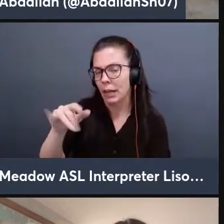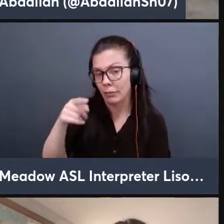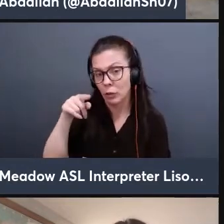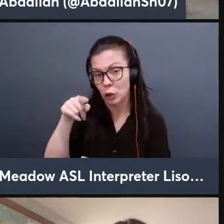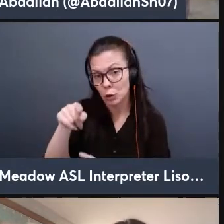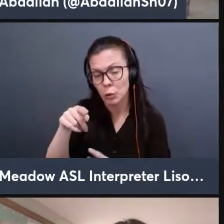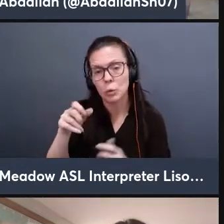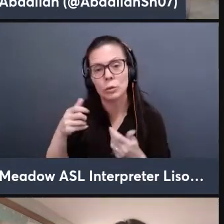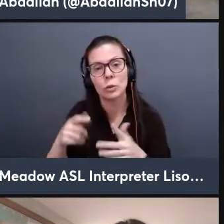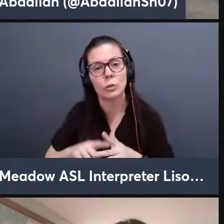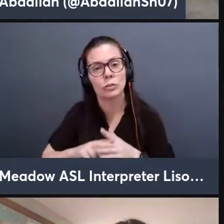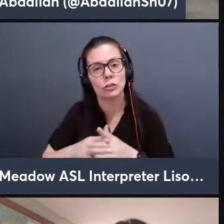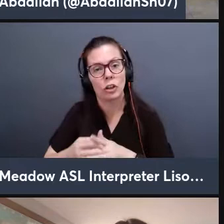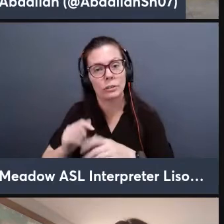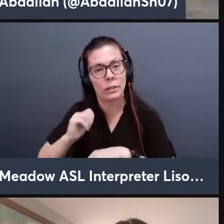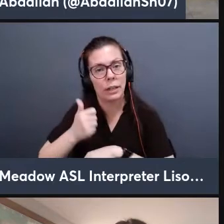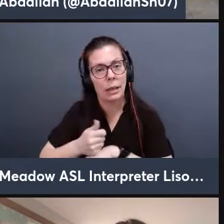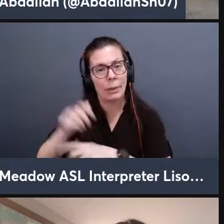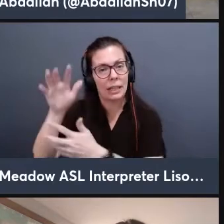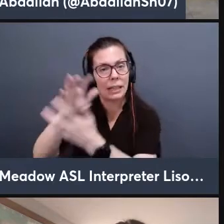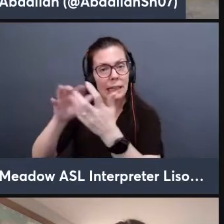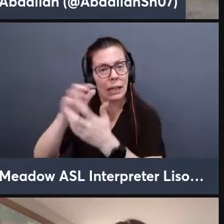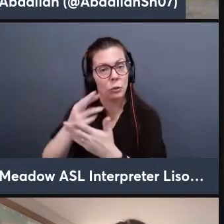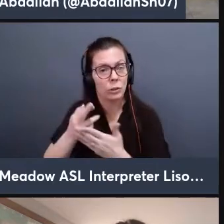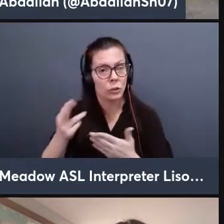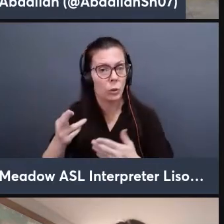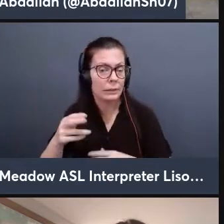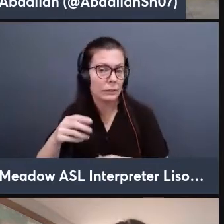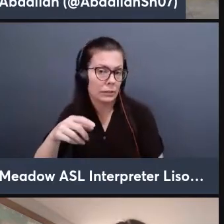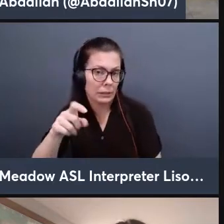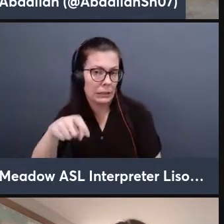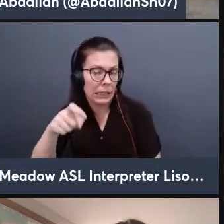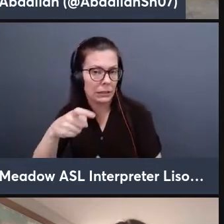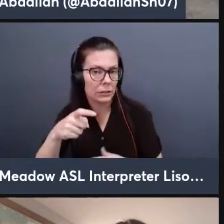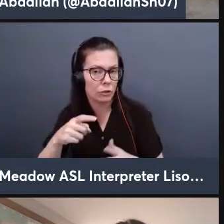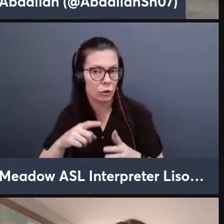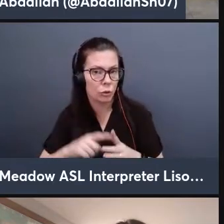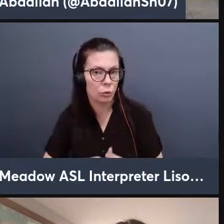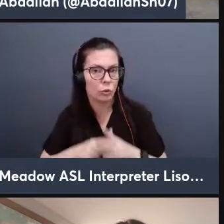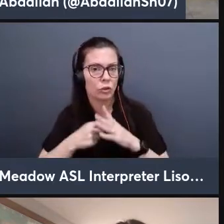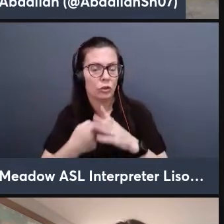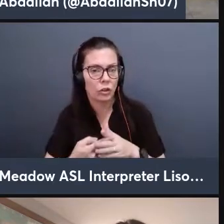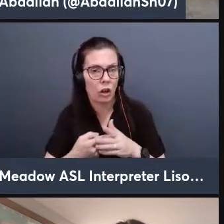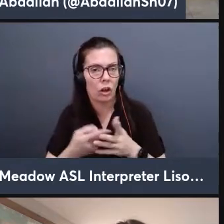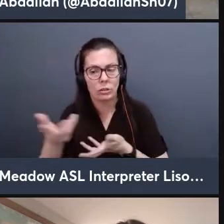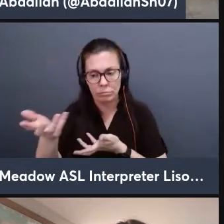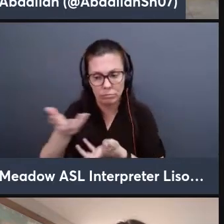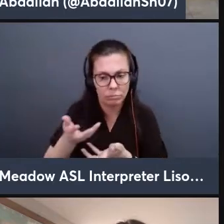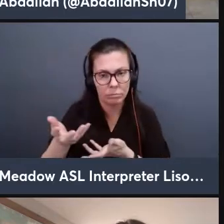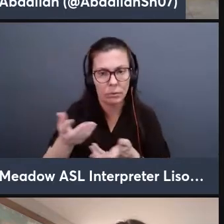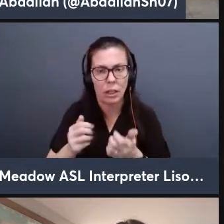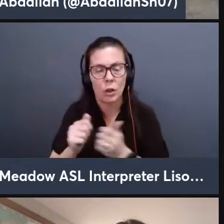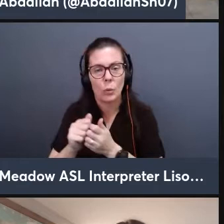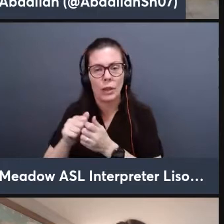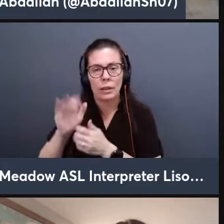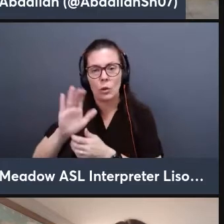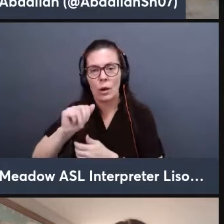to start setting up the cloud resources that you need to start being able to interact with the cloud with your application,